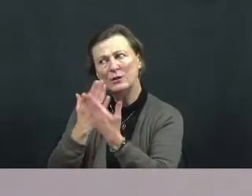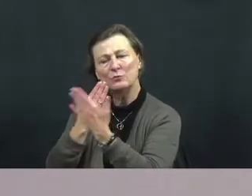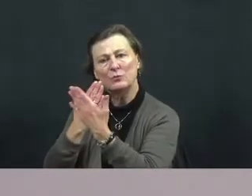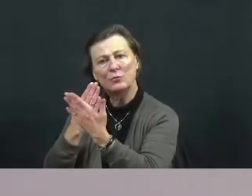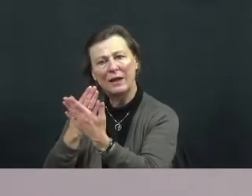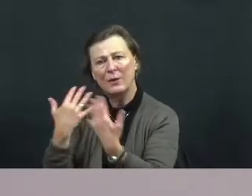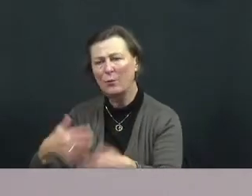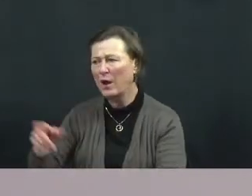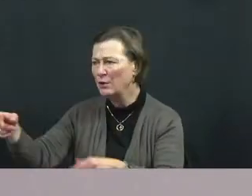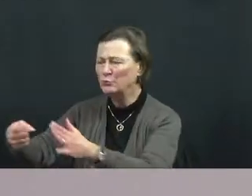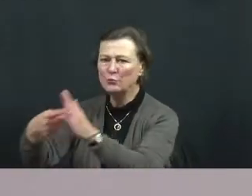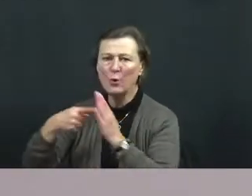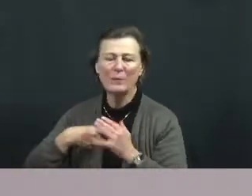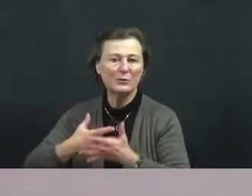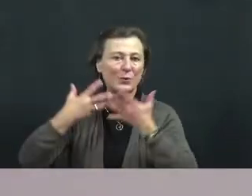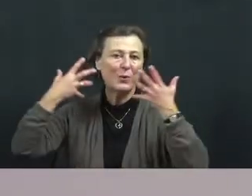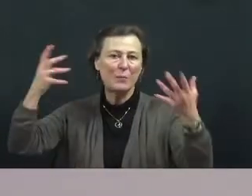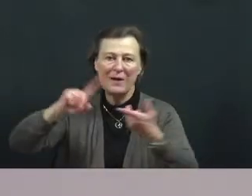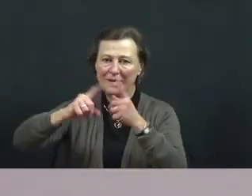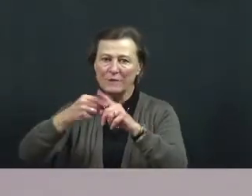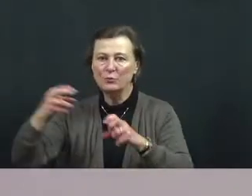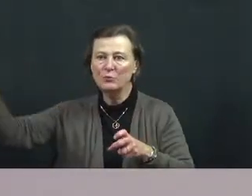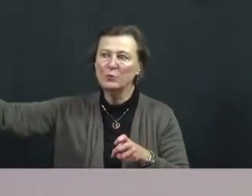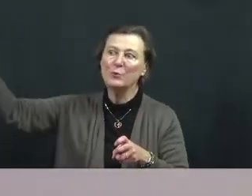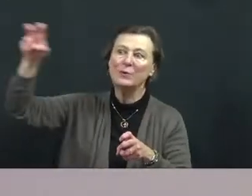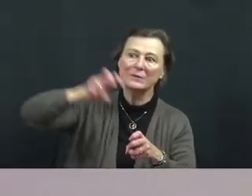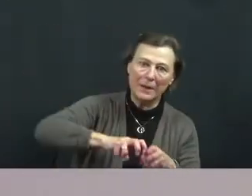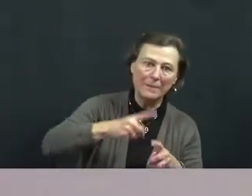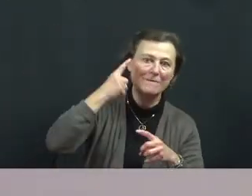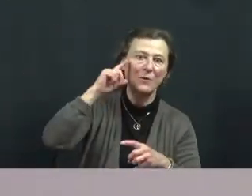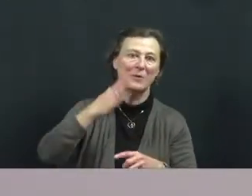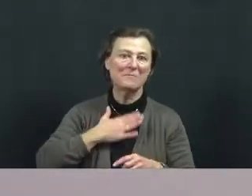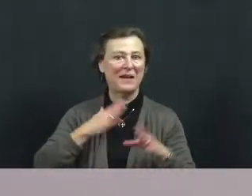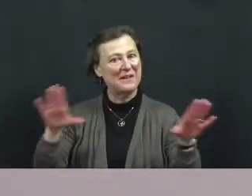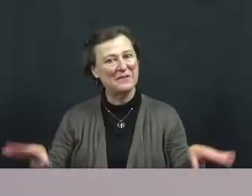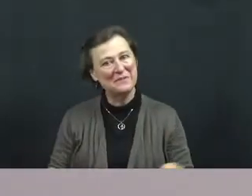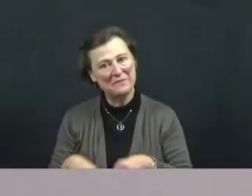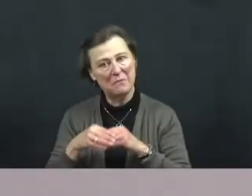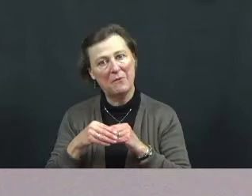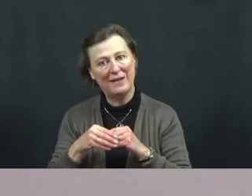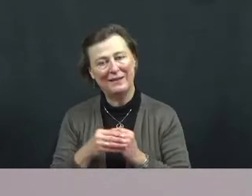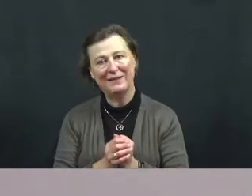What a, what a show of friendship to come that far. To my wedding.